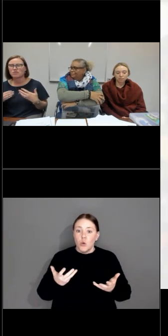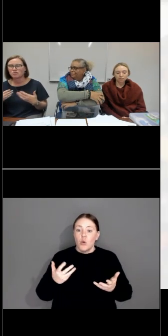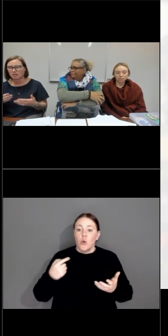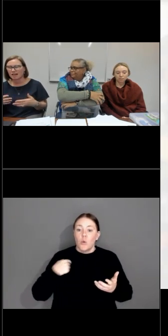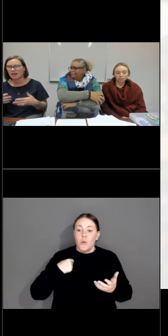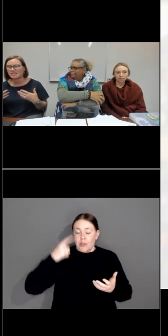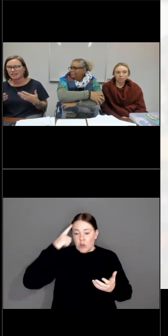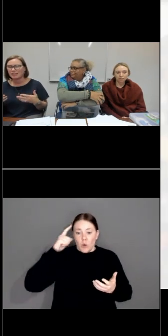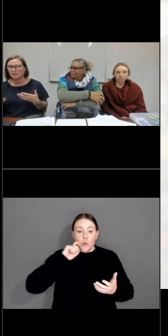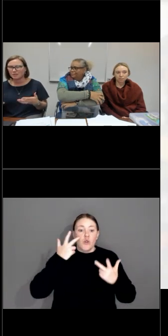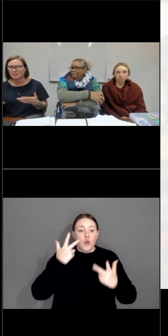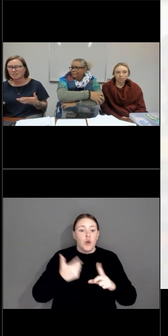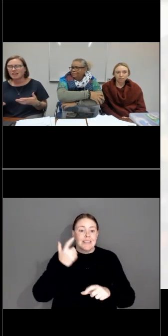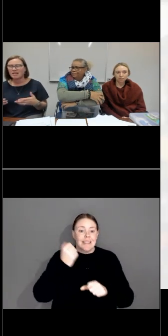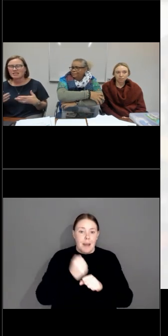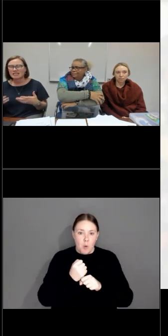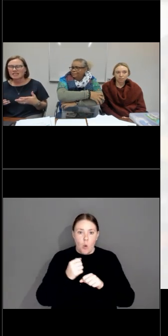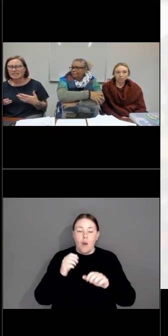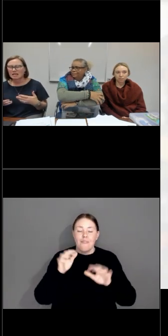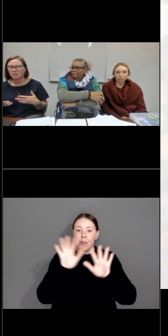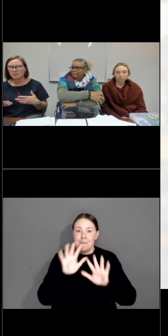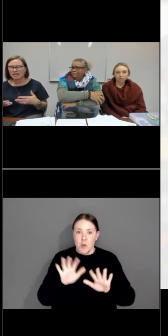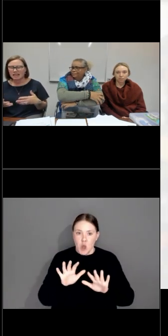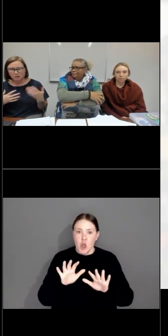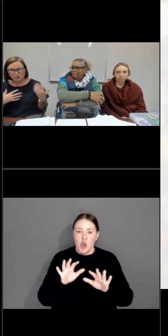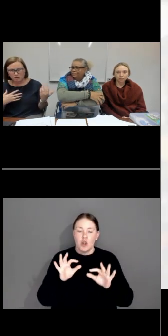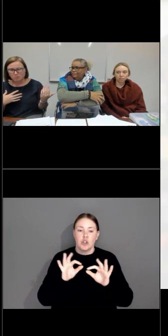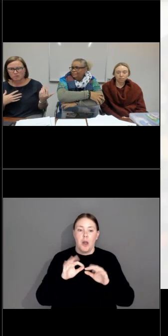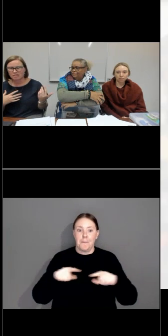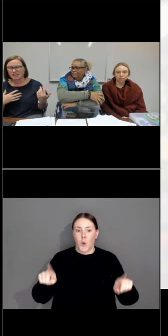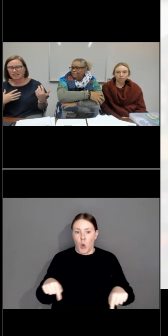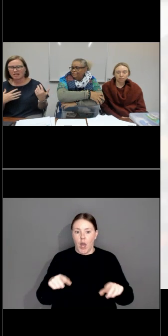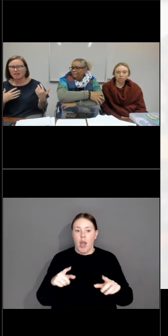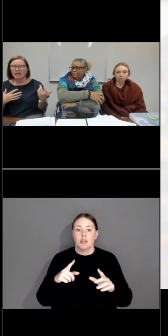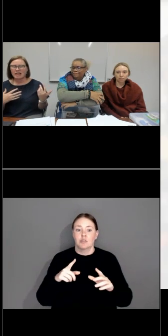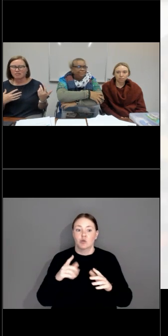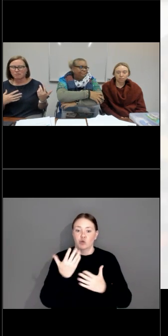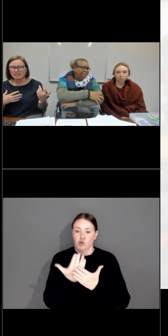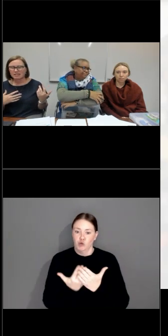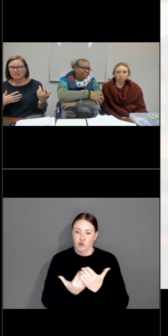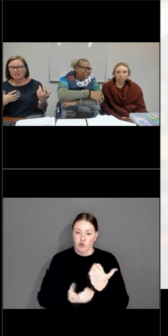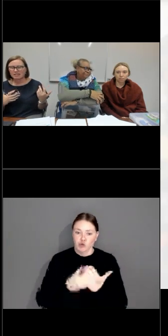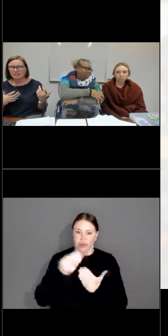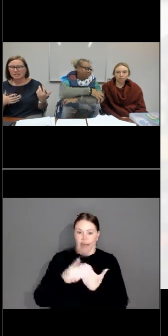story cards in use so this is an example that Ed and Courtney put together at a recent um Police